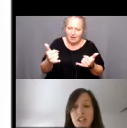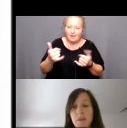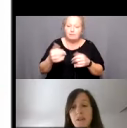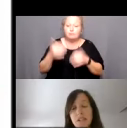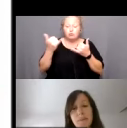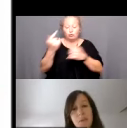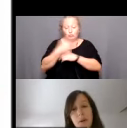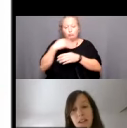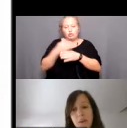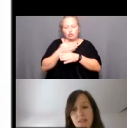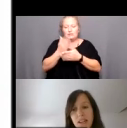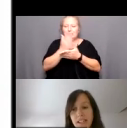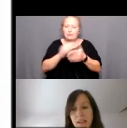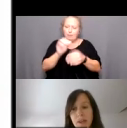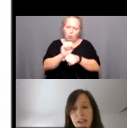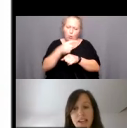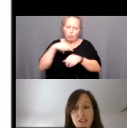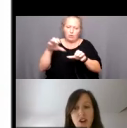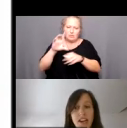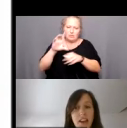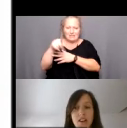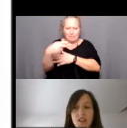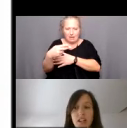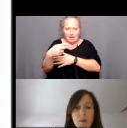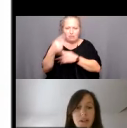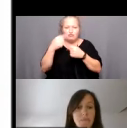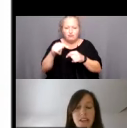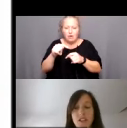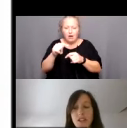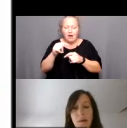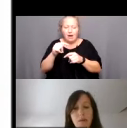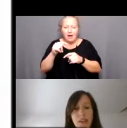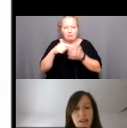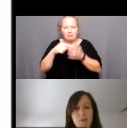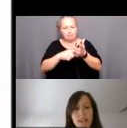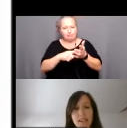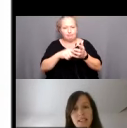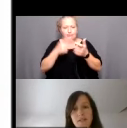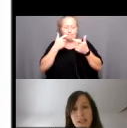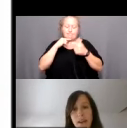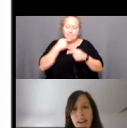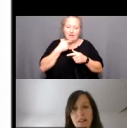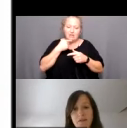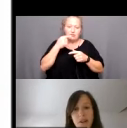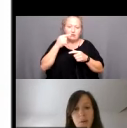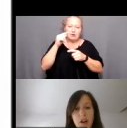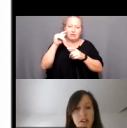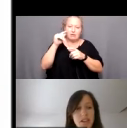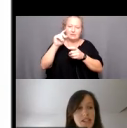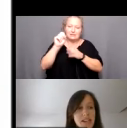share with you some of the work that we've done at CDPH, trying to characterize one of the major climate-related risks faced by California workers.